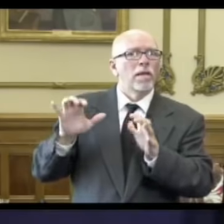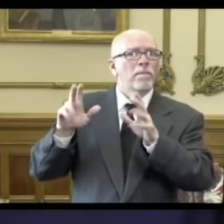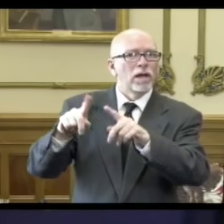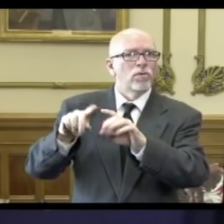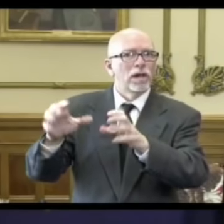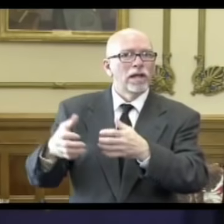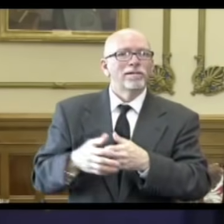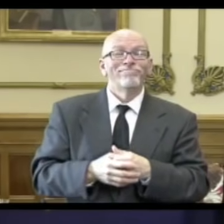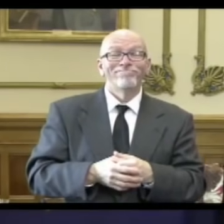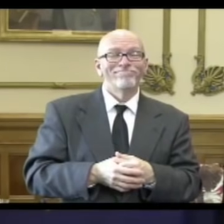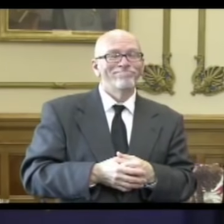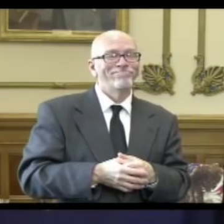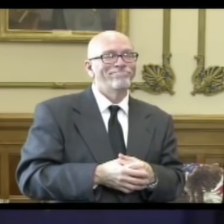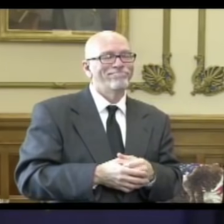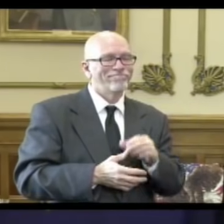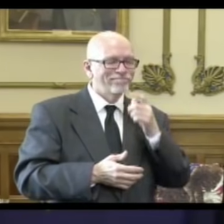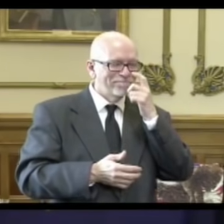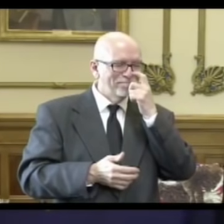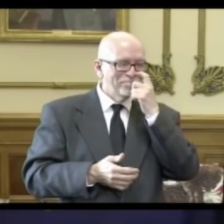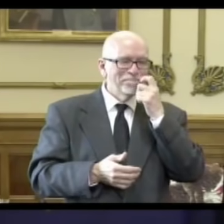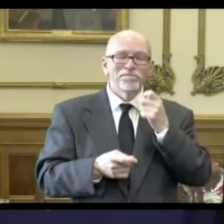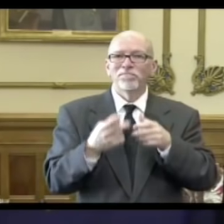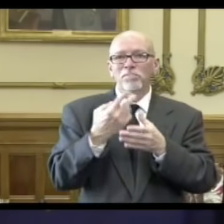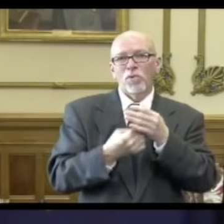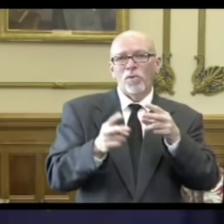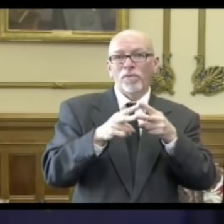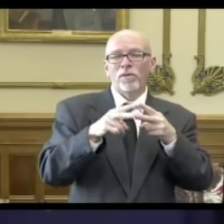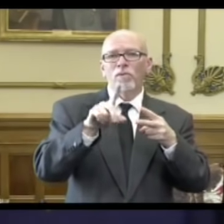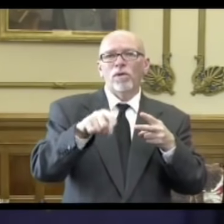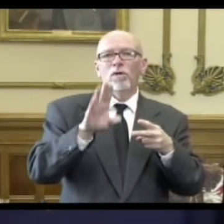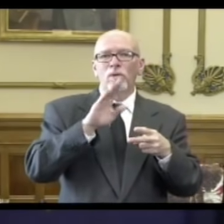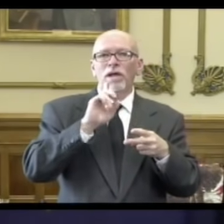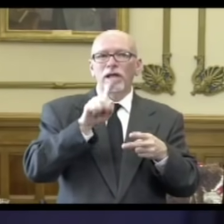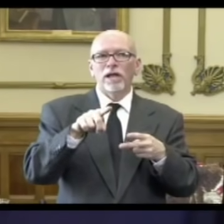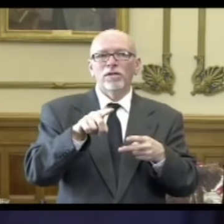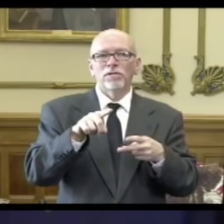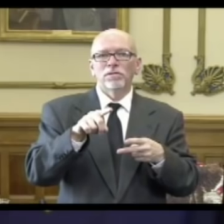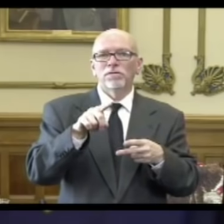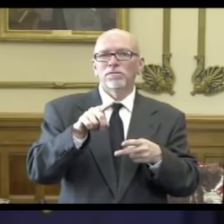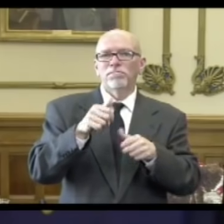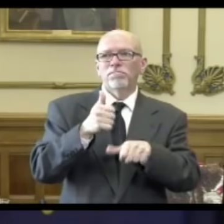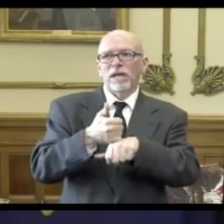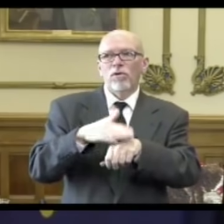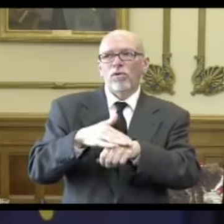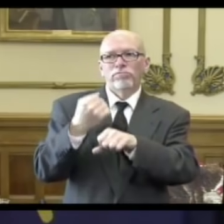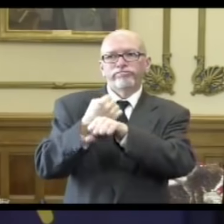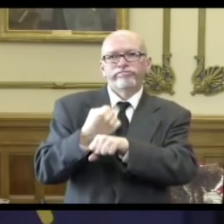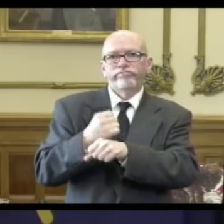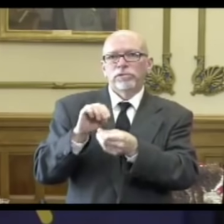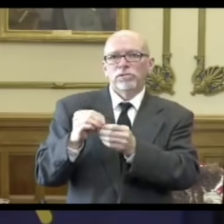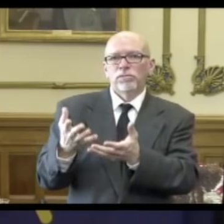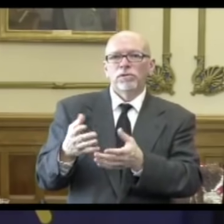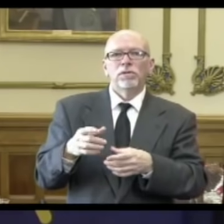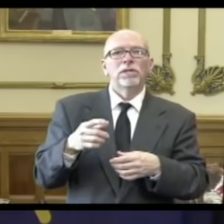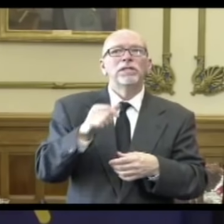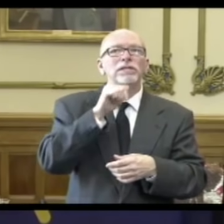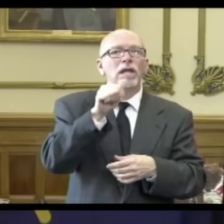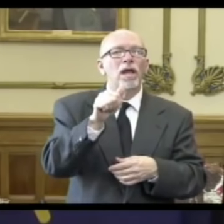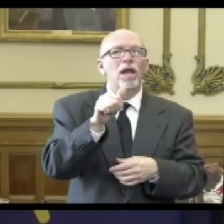COLLEGE CAMPUSES REOPEN IN THE FALL AND WHAT CONDITIONS AND REGULATIONS WILL BE REQUIRED FOR STUDENTS TO RETURN TO THE CLASSROOM, YOU KNOW THOSE BOTH